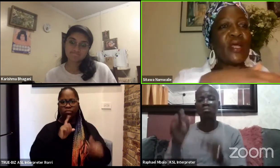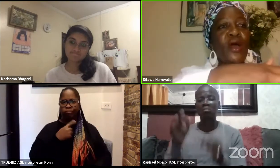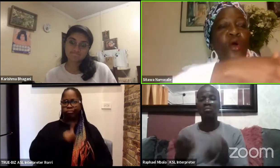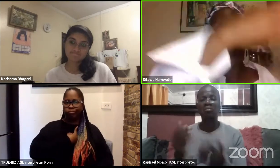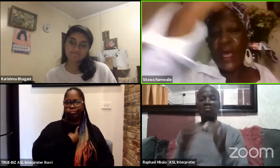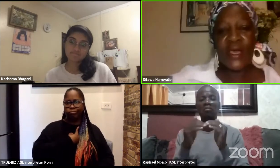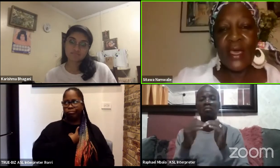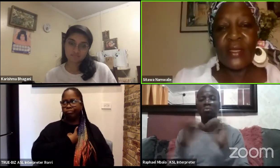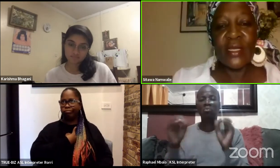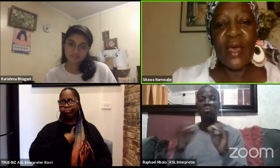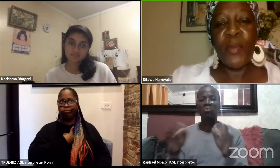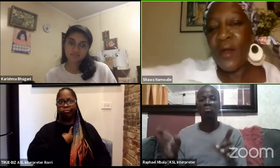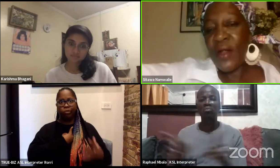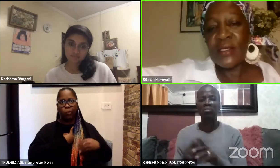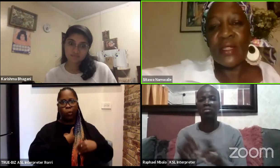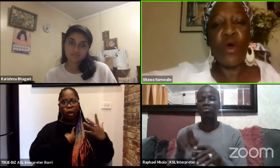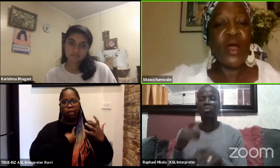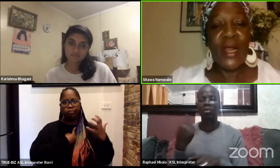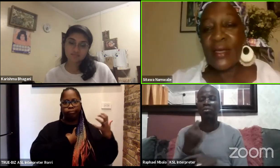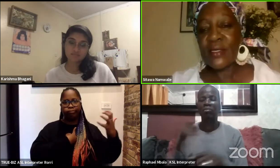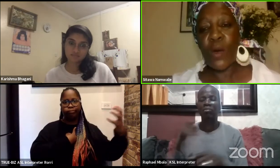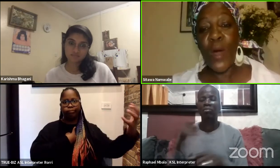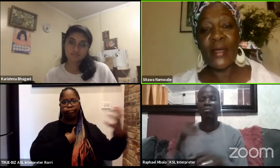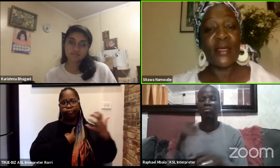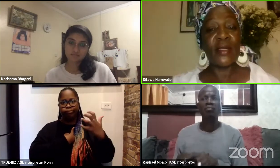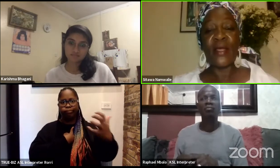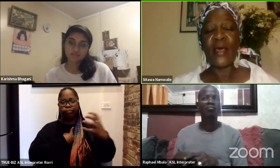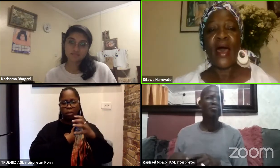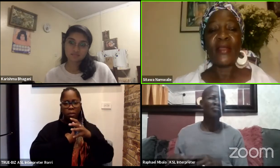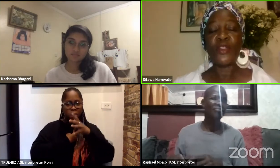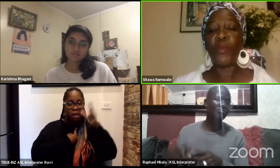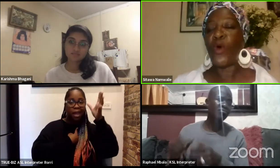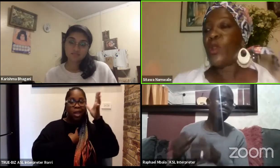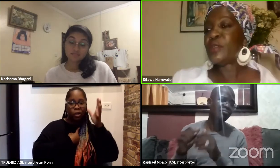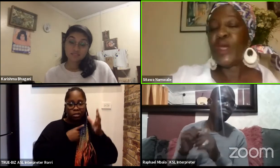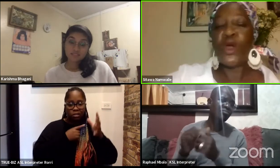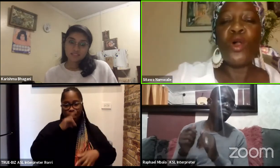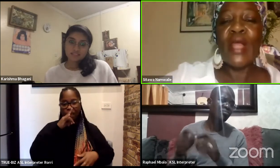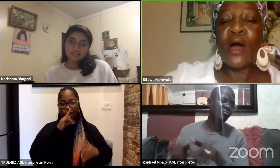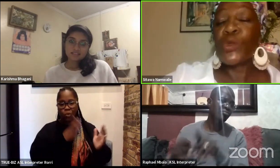and all the other kids and their parents and the organizers are white and the ball is being called out